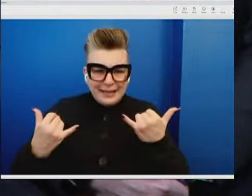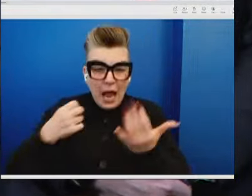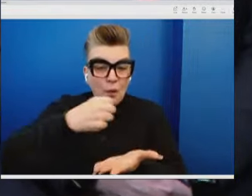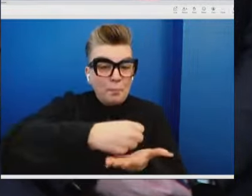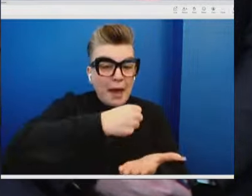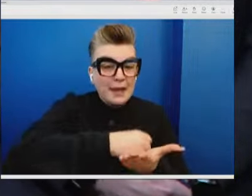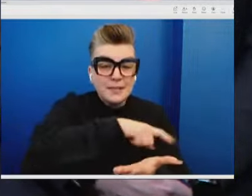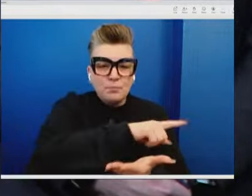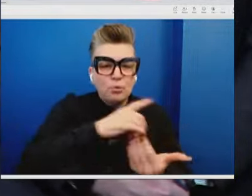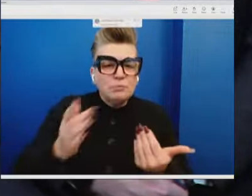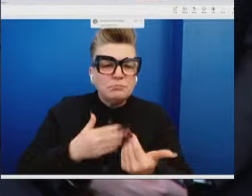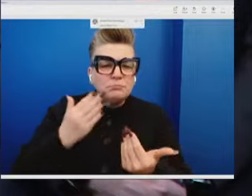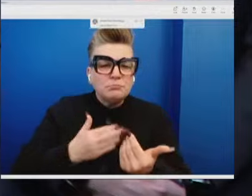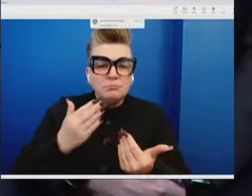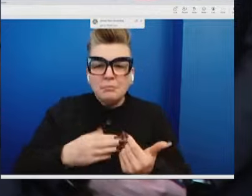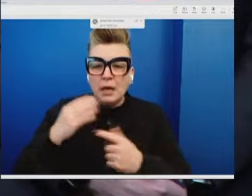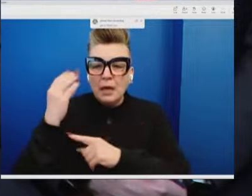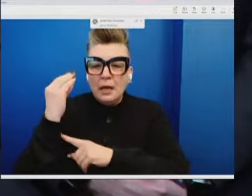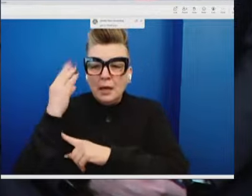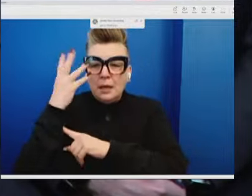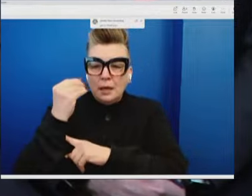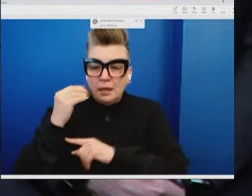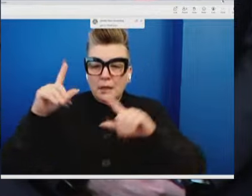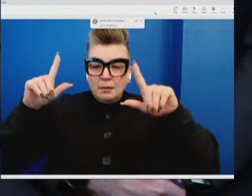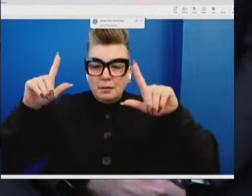get your passport made. Again, it's all done digitally anyway, and you get it in the mail.